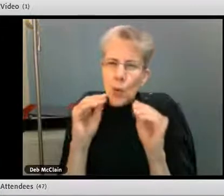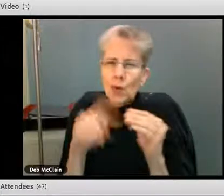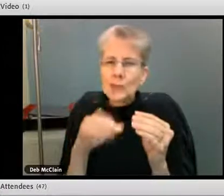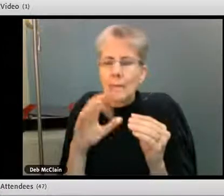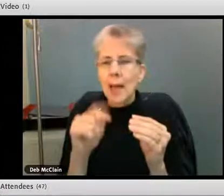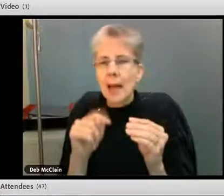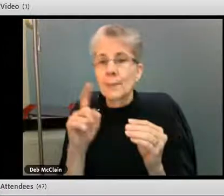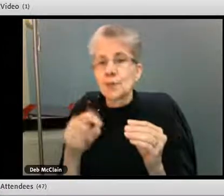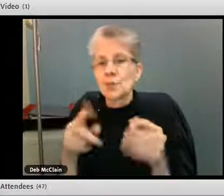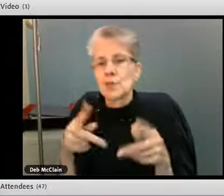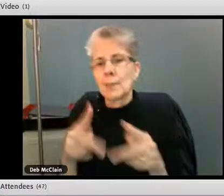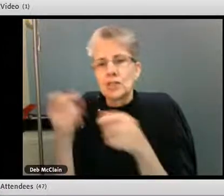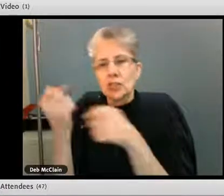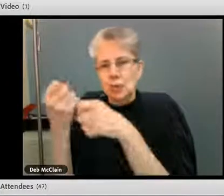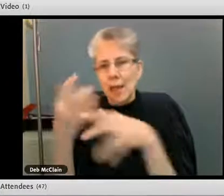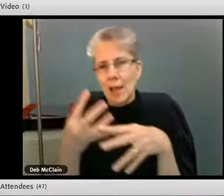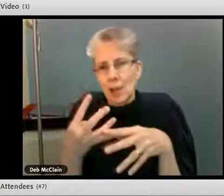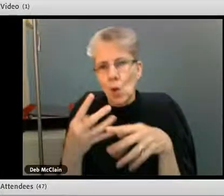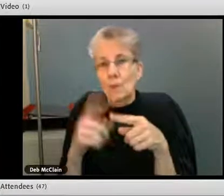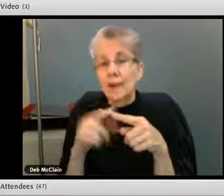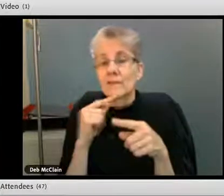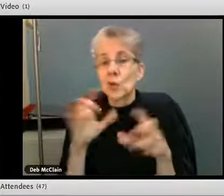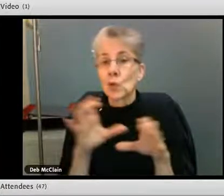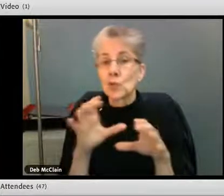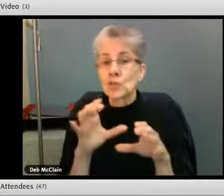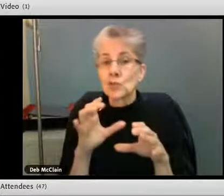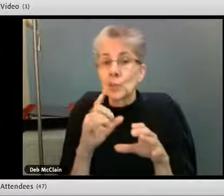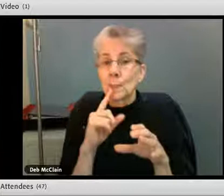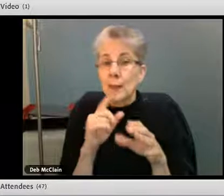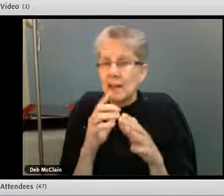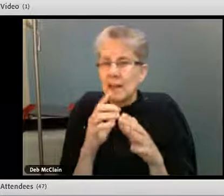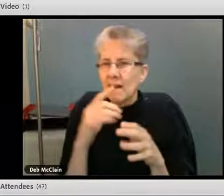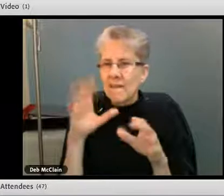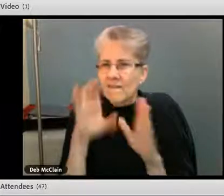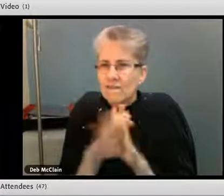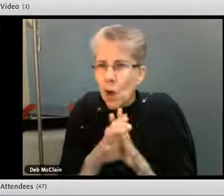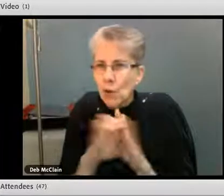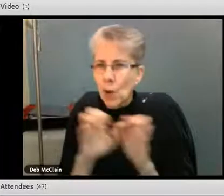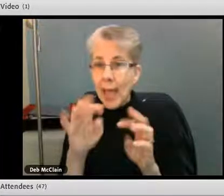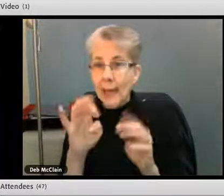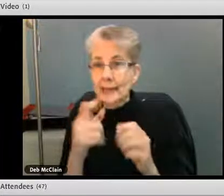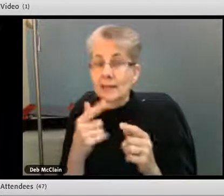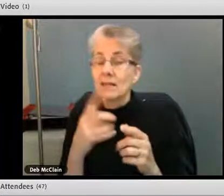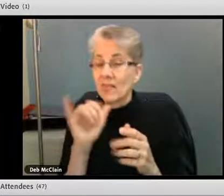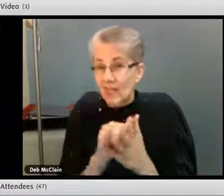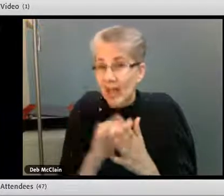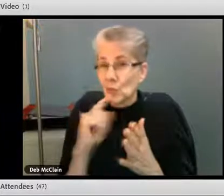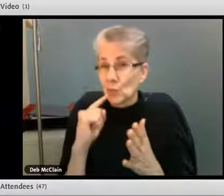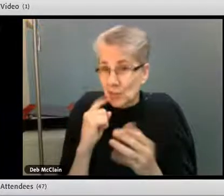But if you're gonna be serious about photo editing, this might be the way that you want to go. You could see all of the different options over here.